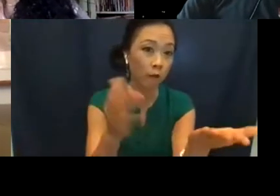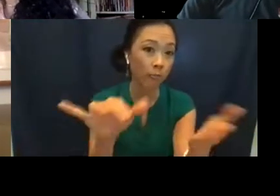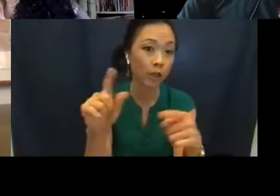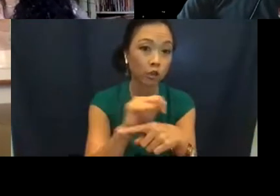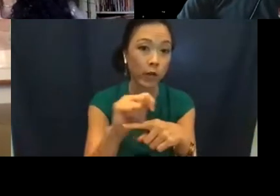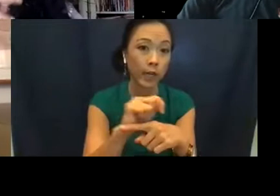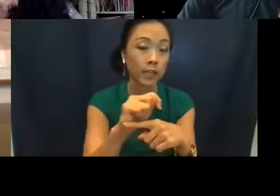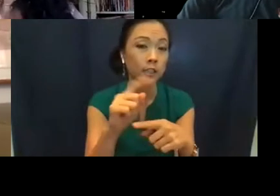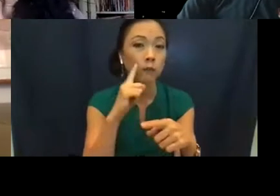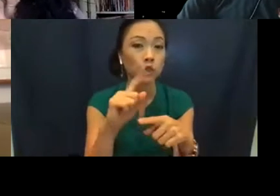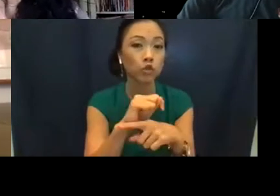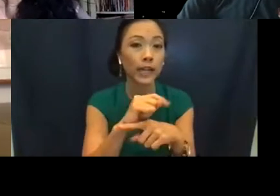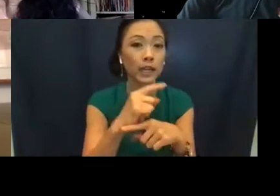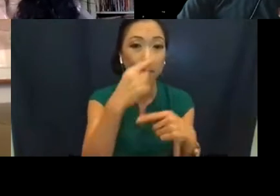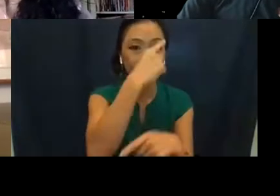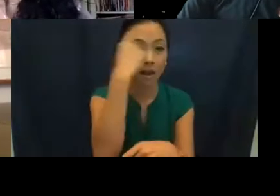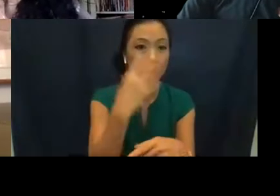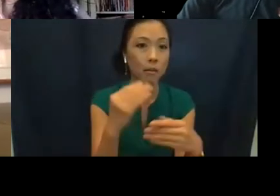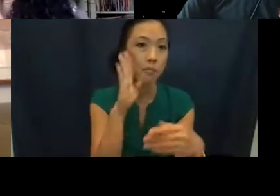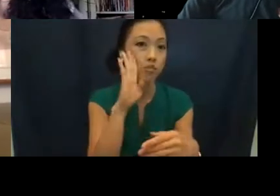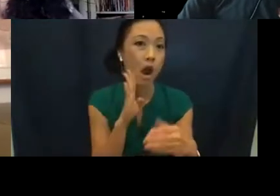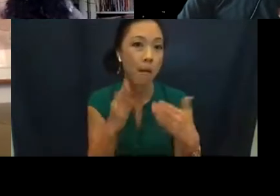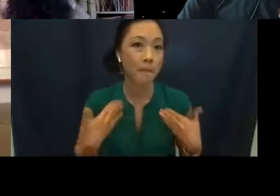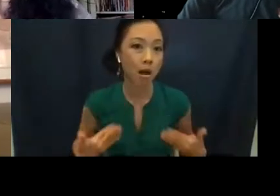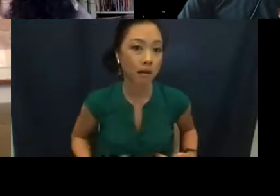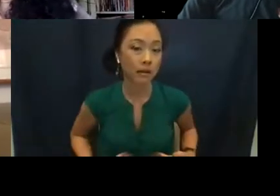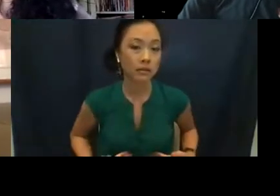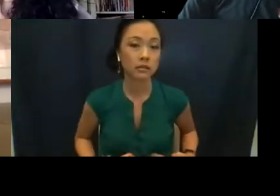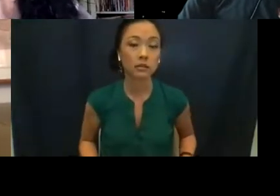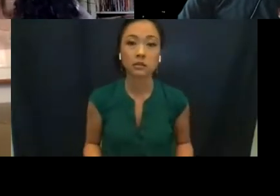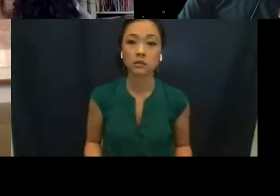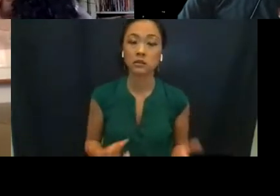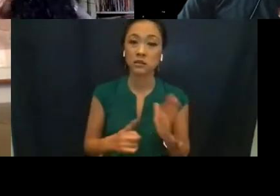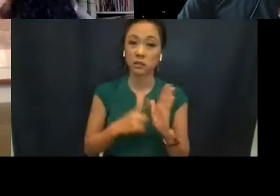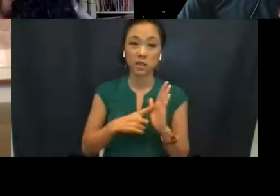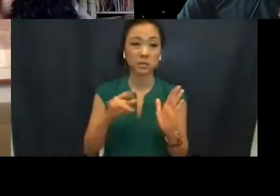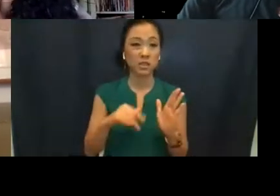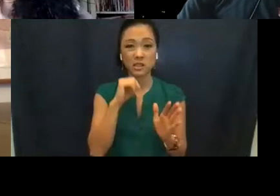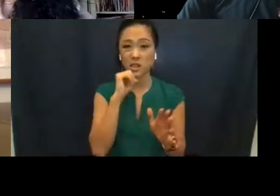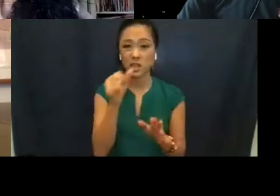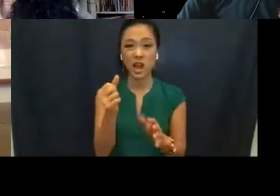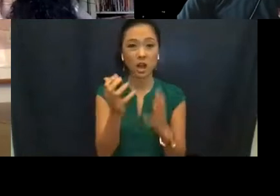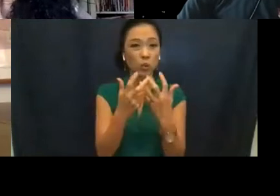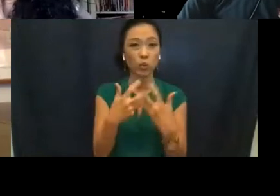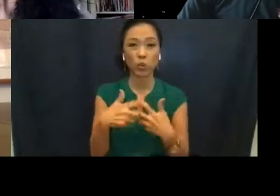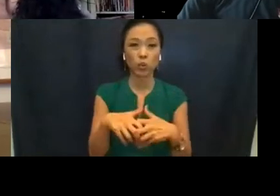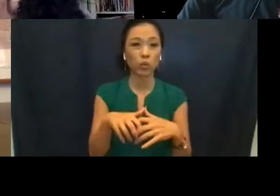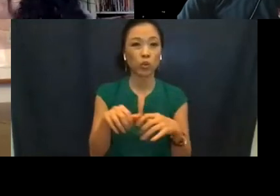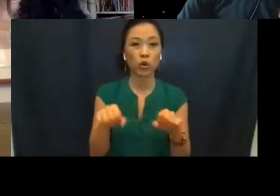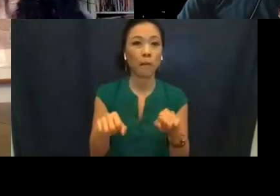A lot of times those things are not workable. I had a conversation today and he